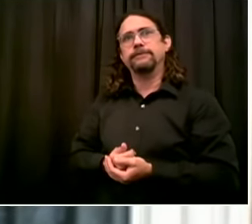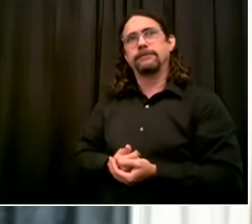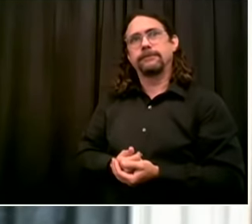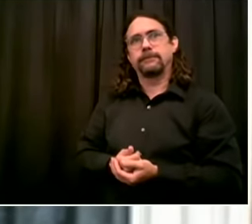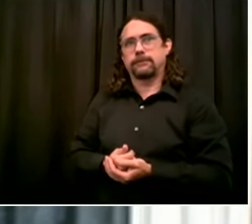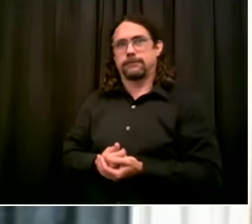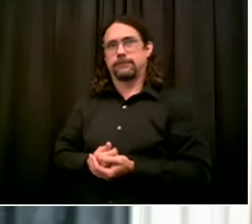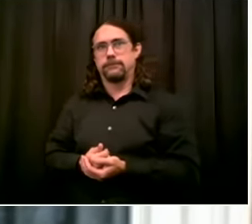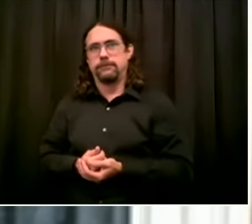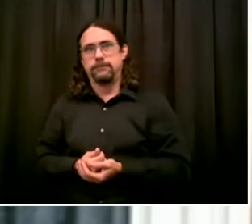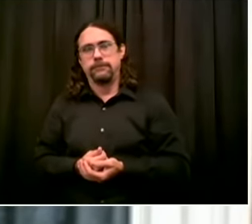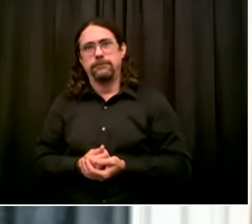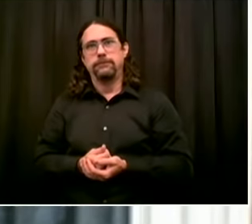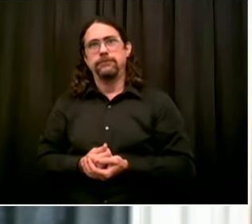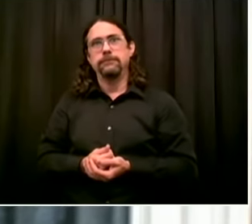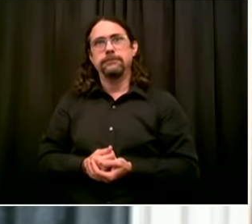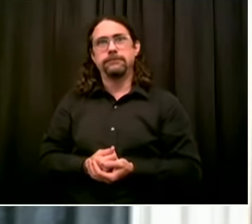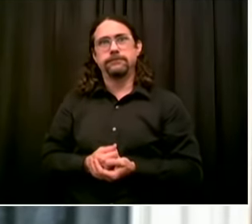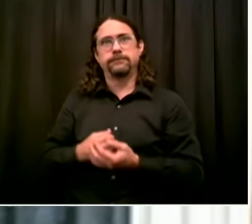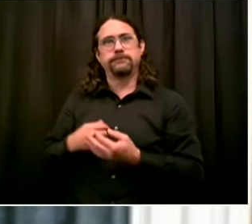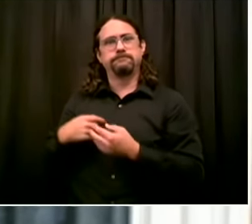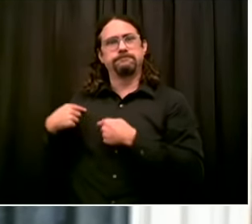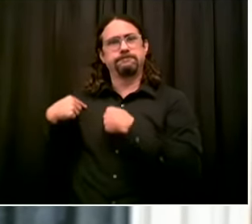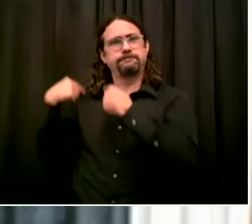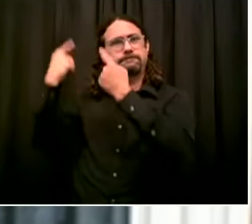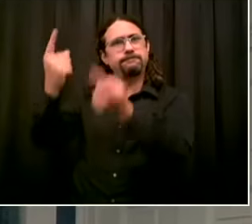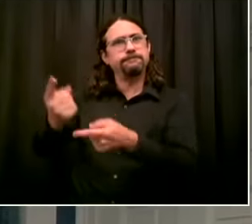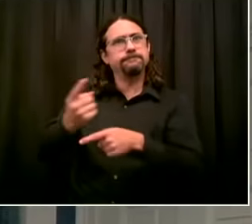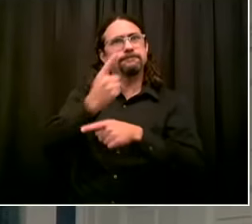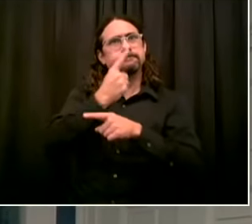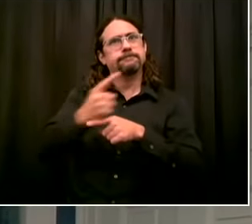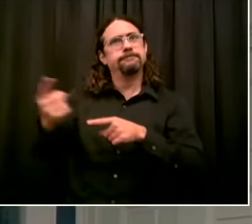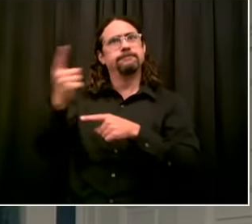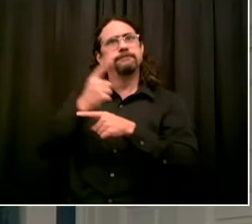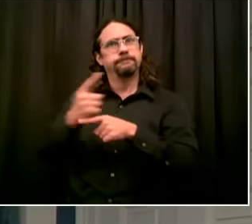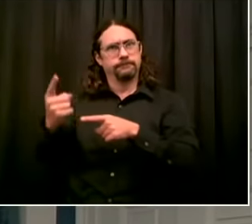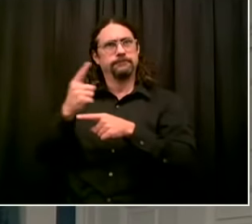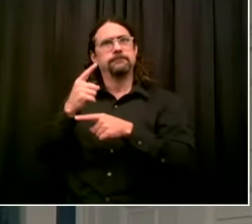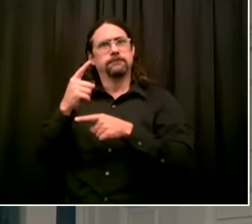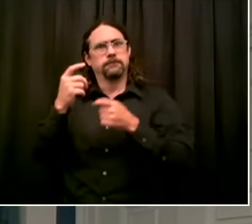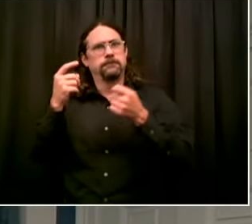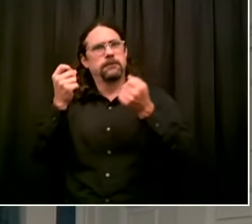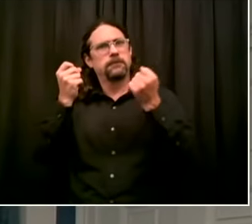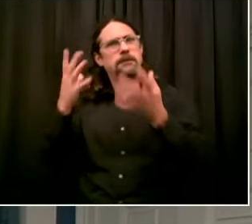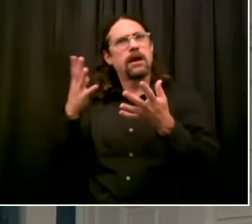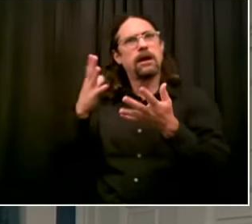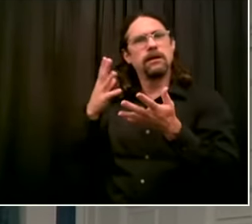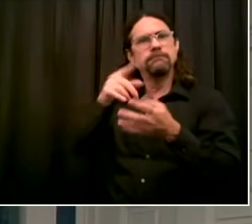THAT WE ARE